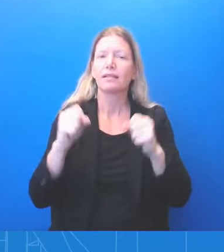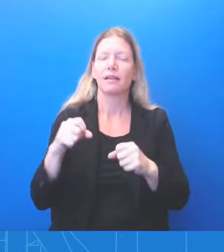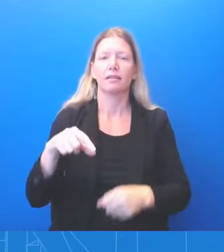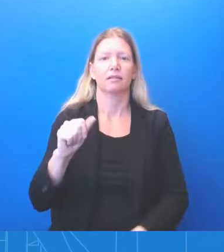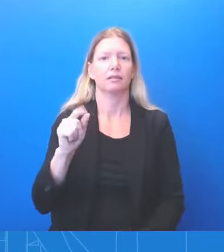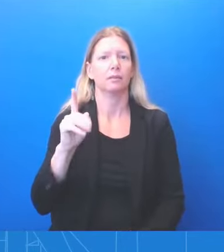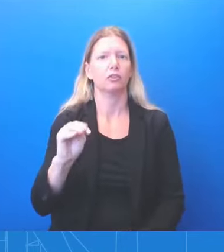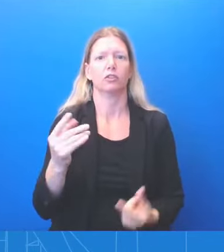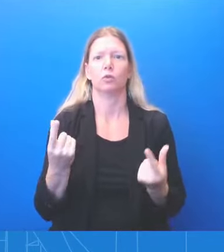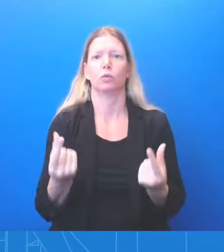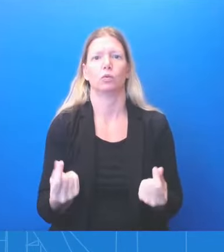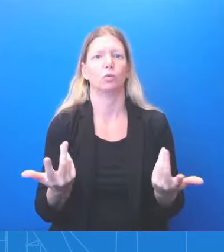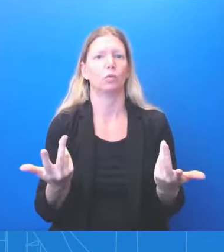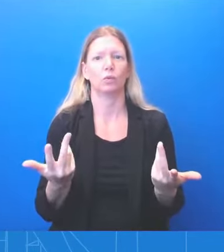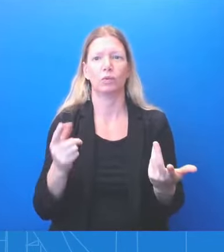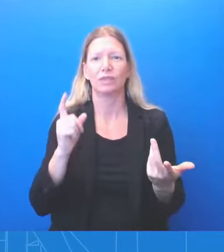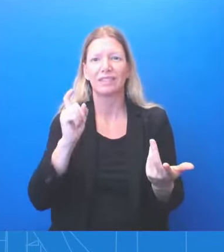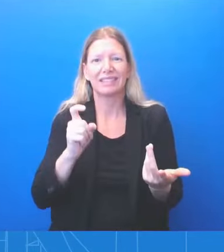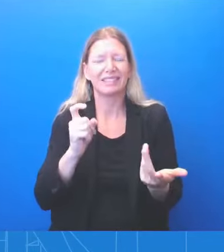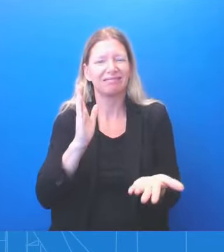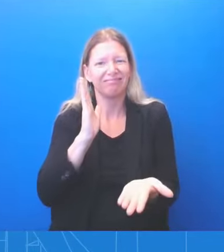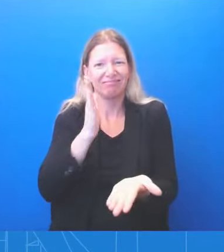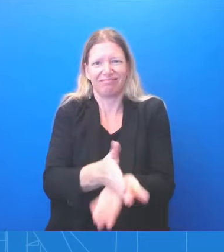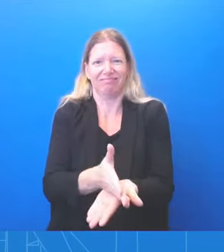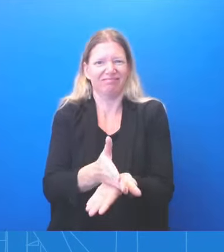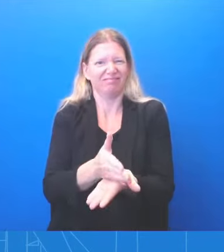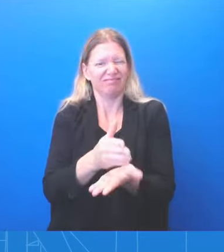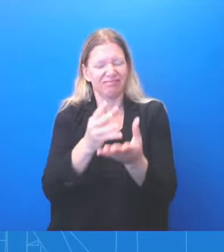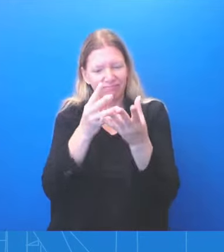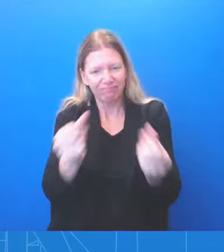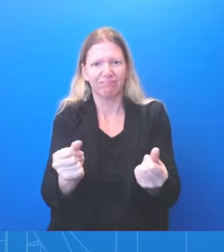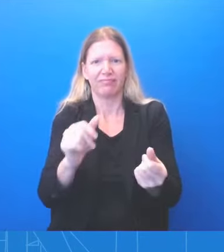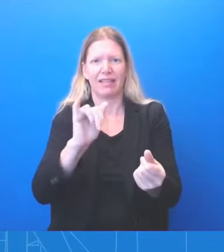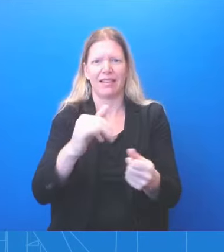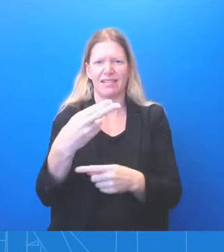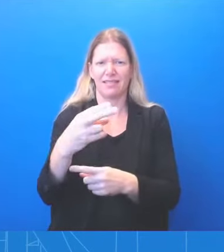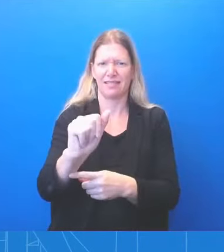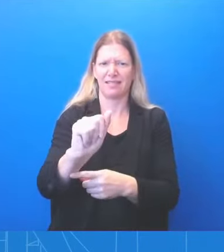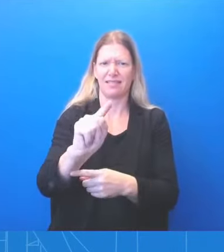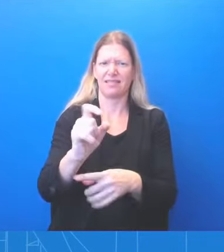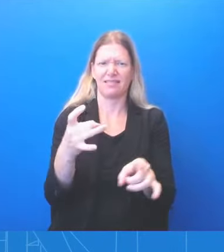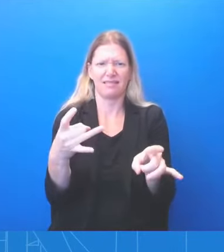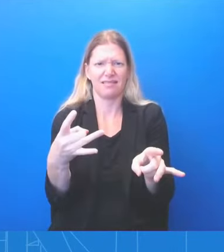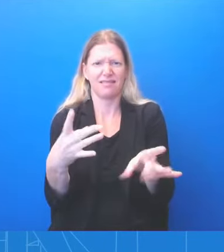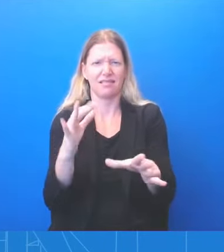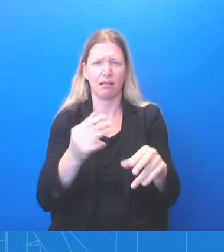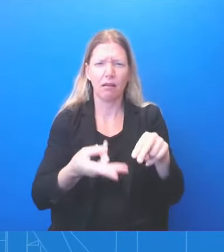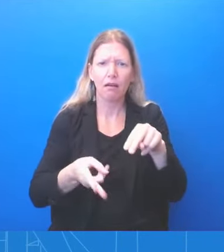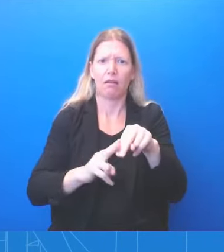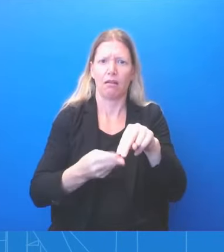that is on the rise that the FBI has quantified? Director Benjamin: Sure. I would say this: